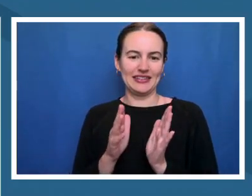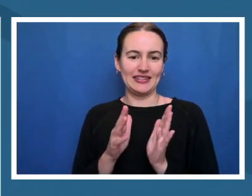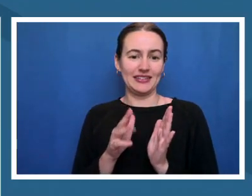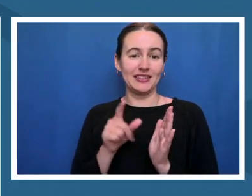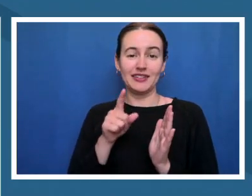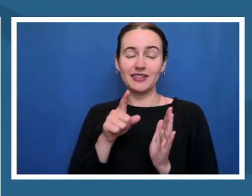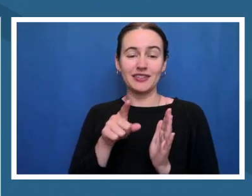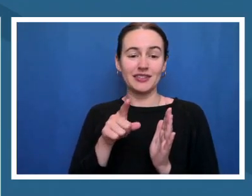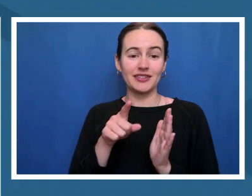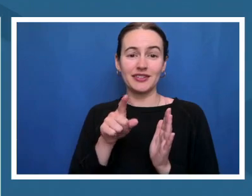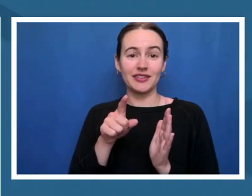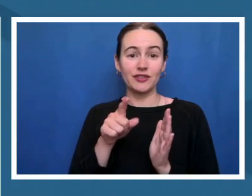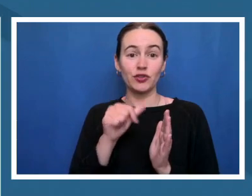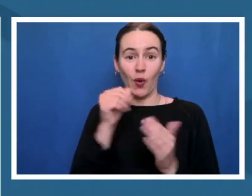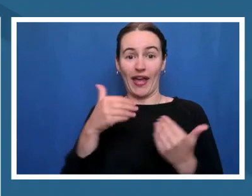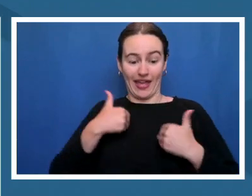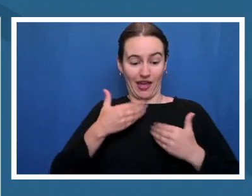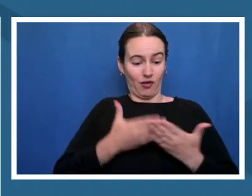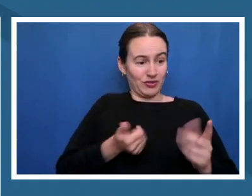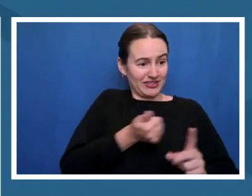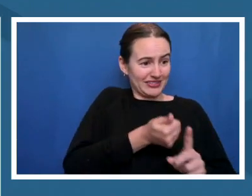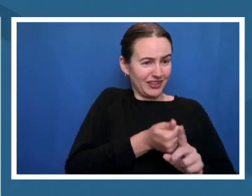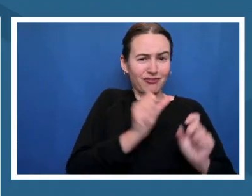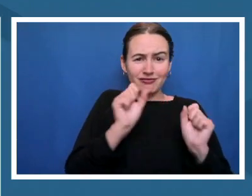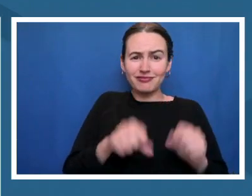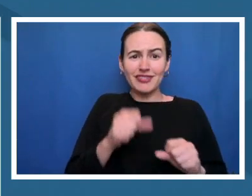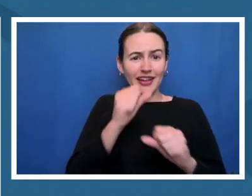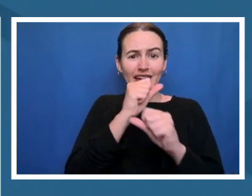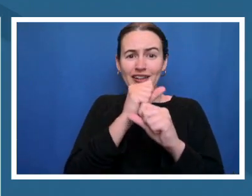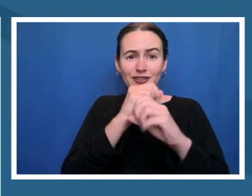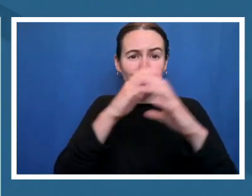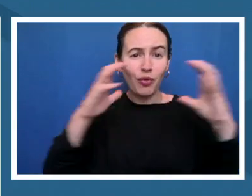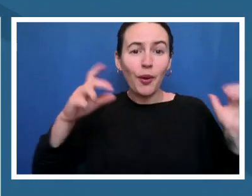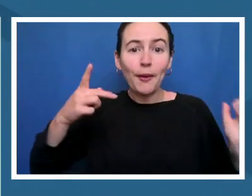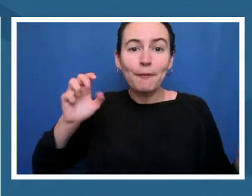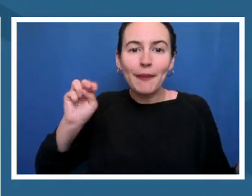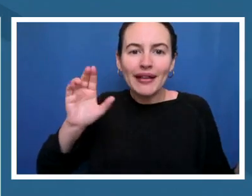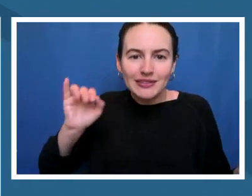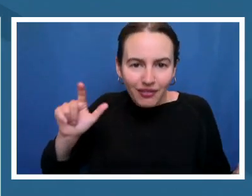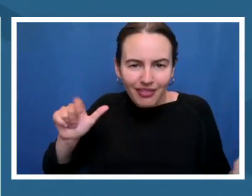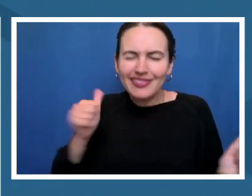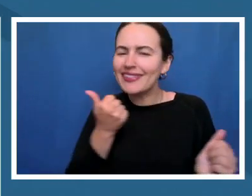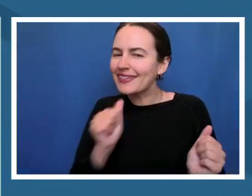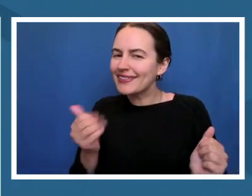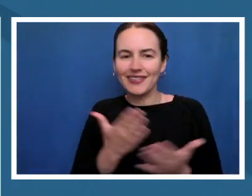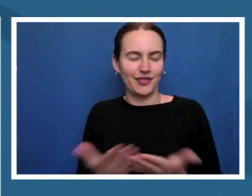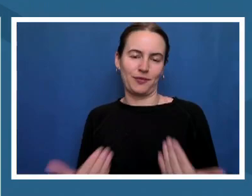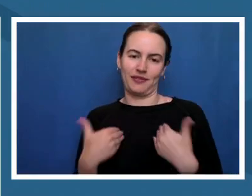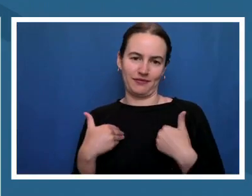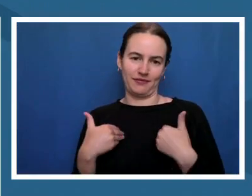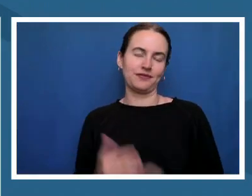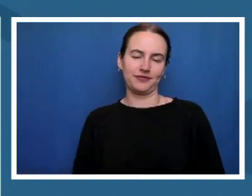the actual object you can explode a pencil anything you have in your classroom